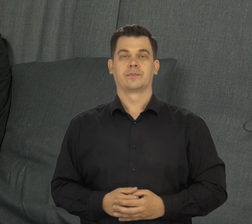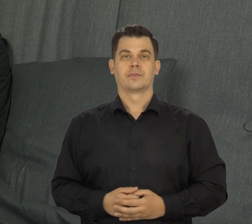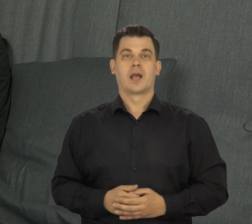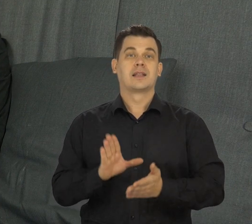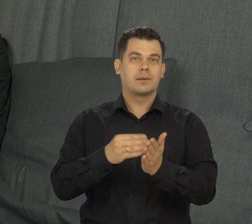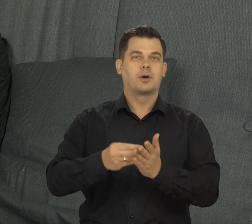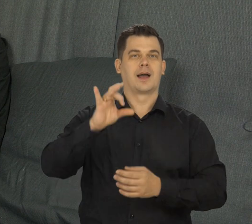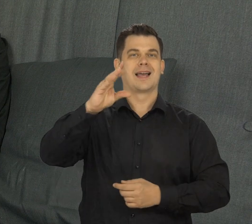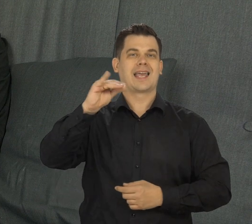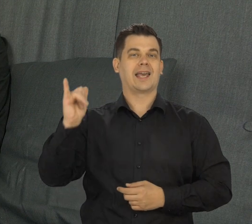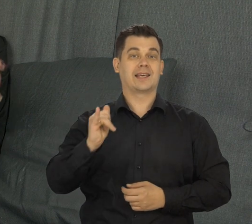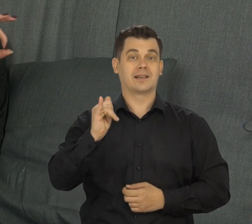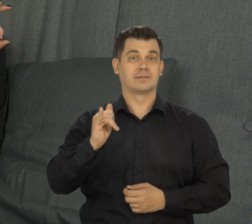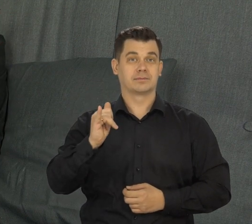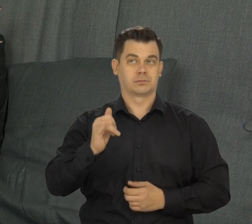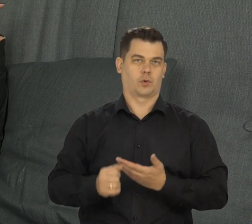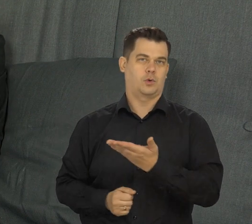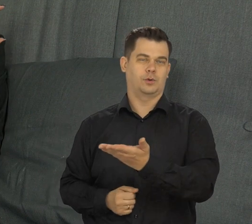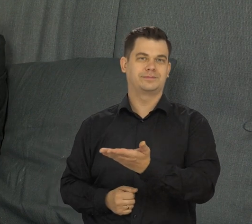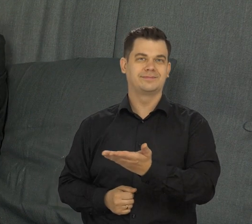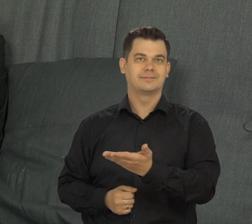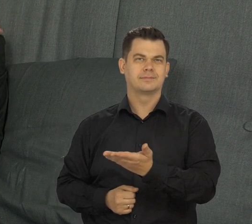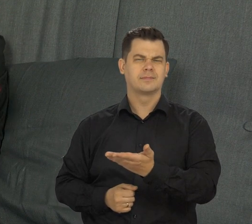The sign "gay," on the other hand, looks like this....